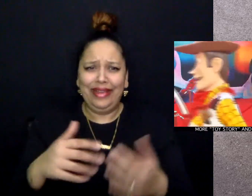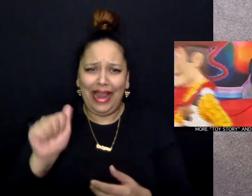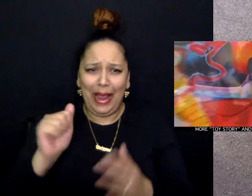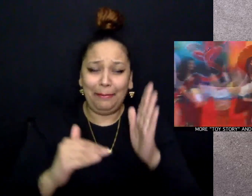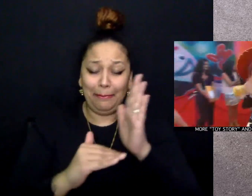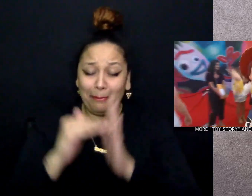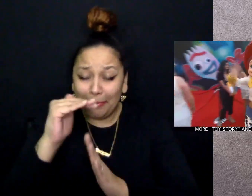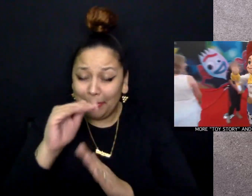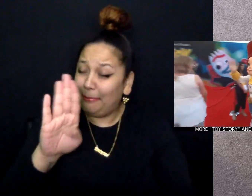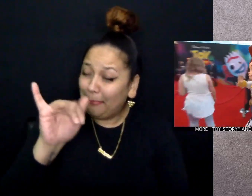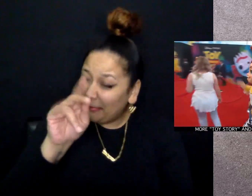Has died.